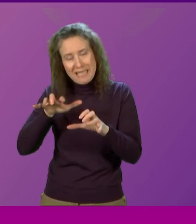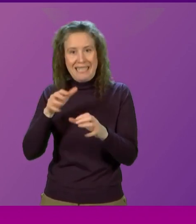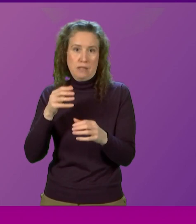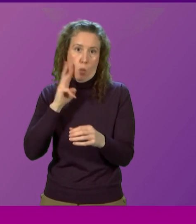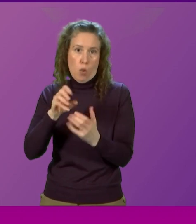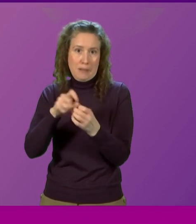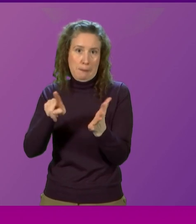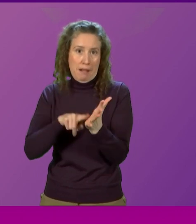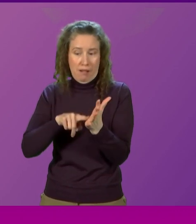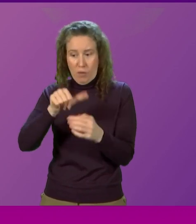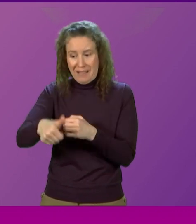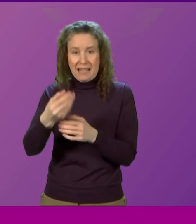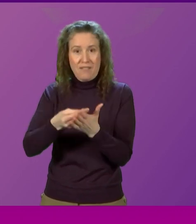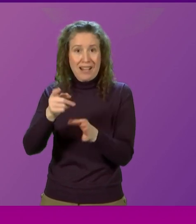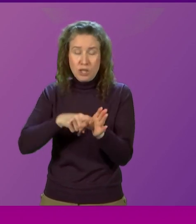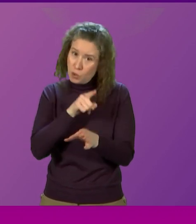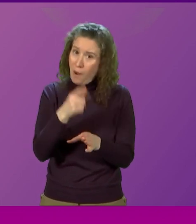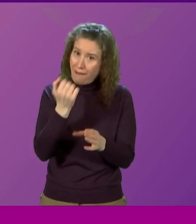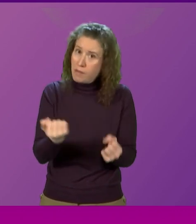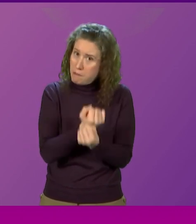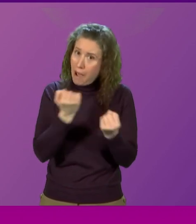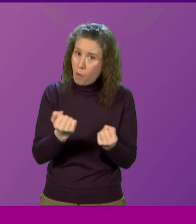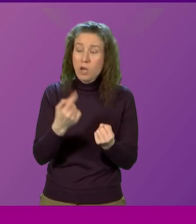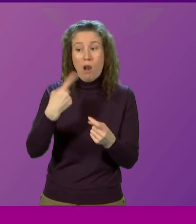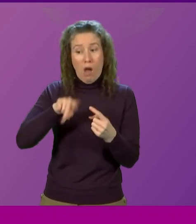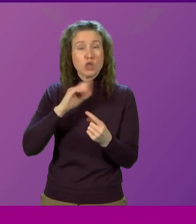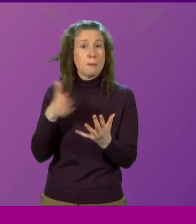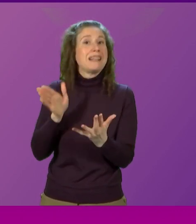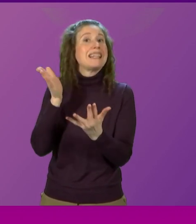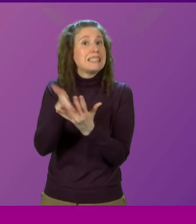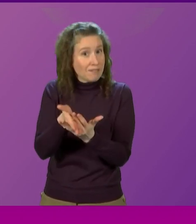The First Minister has the power to do this—she intervened last year—but the question is: